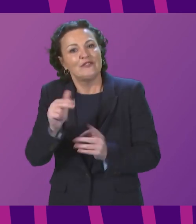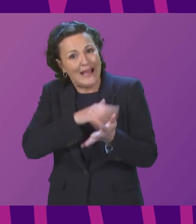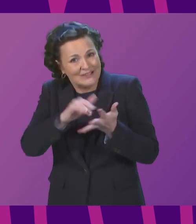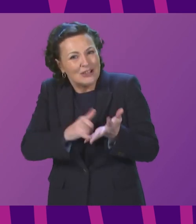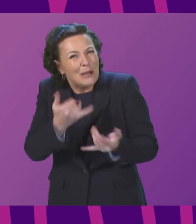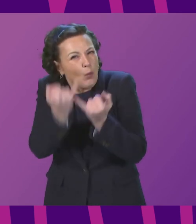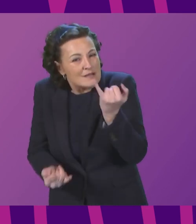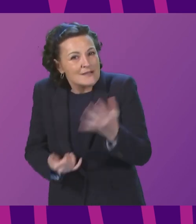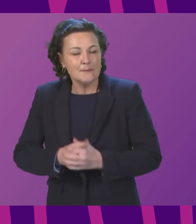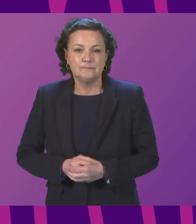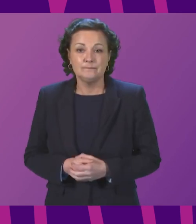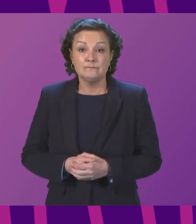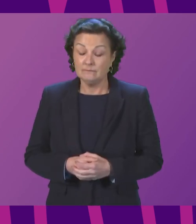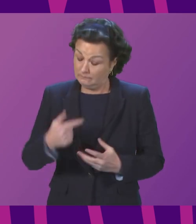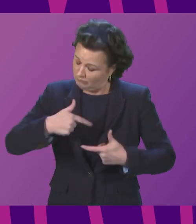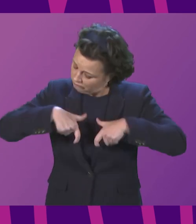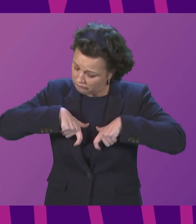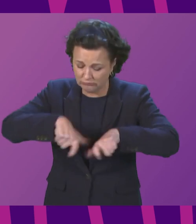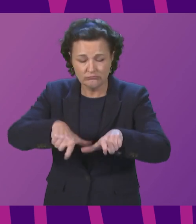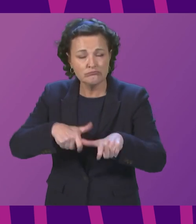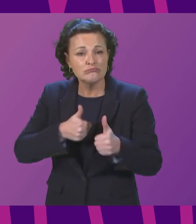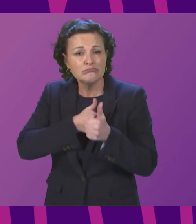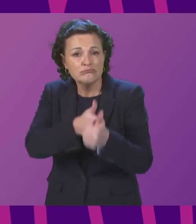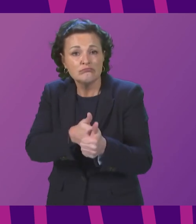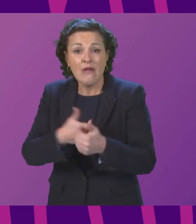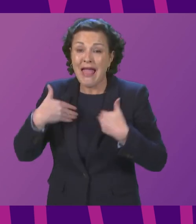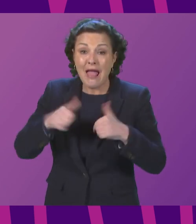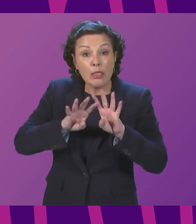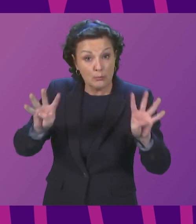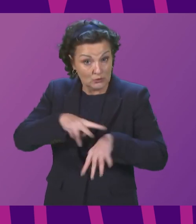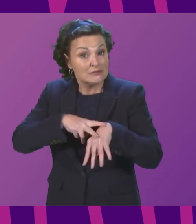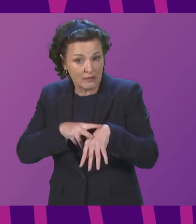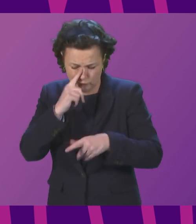We continue to support health boards and staff to manage that pressure, which includes working